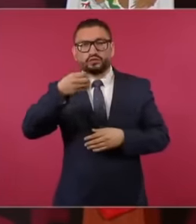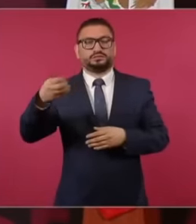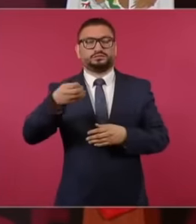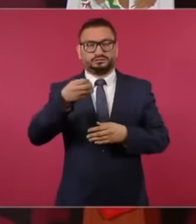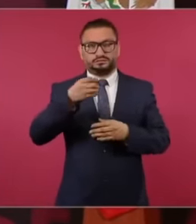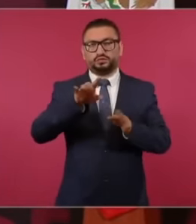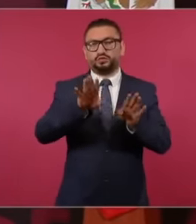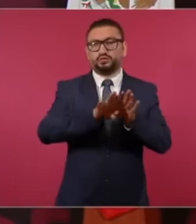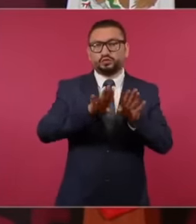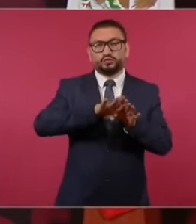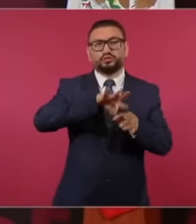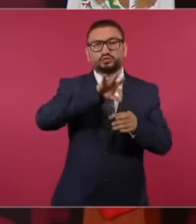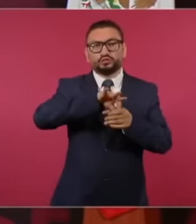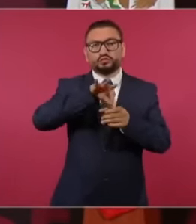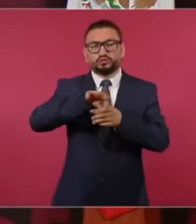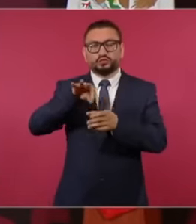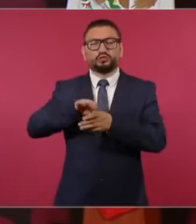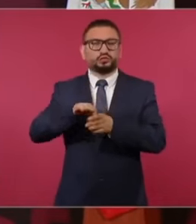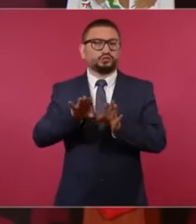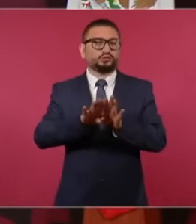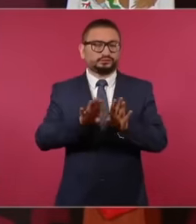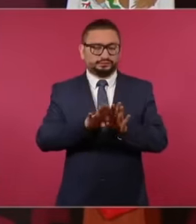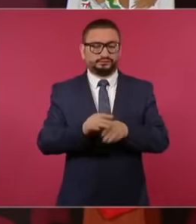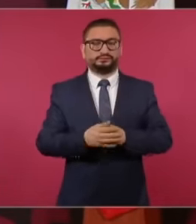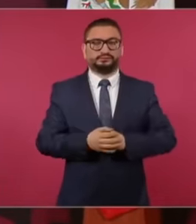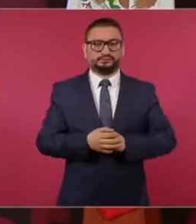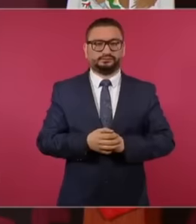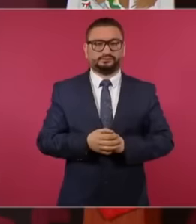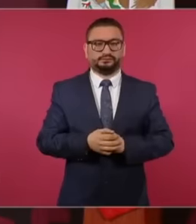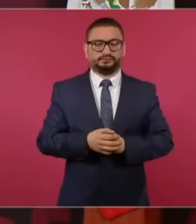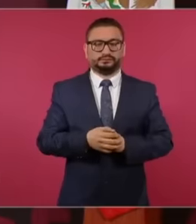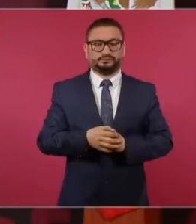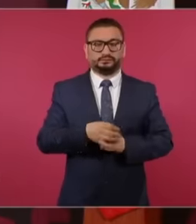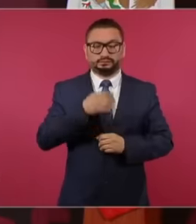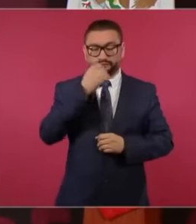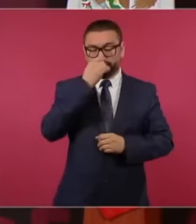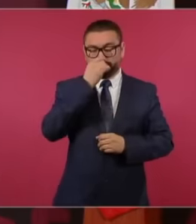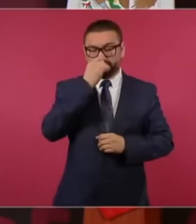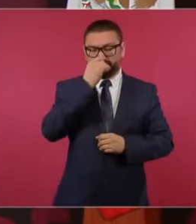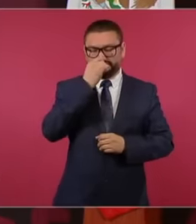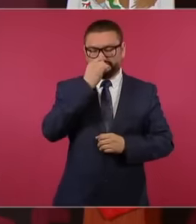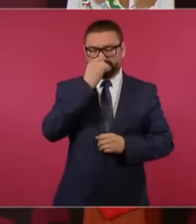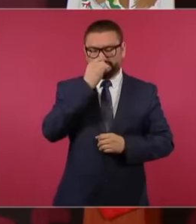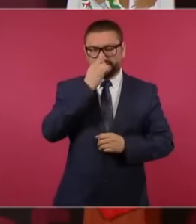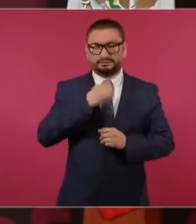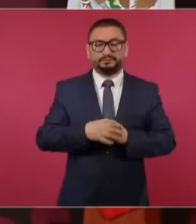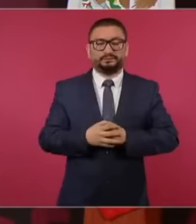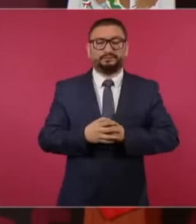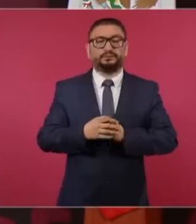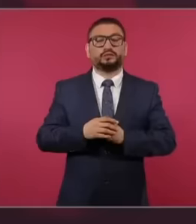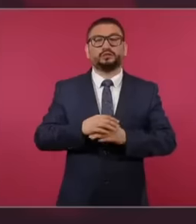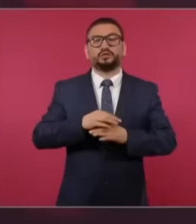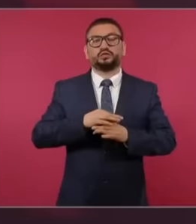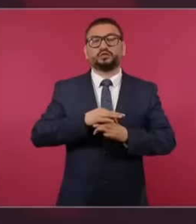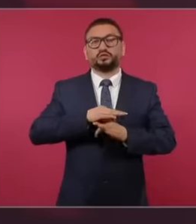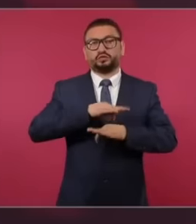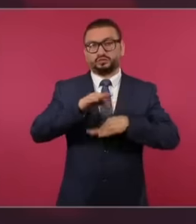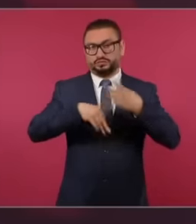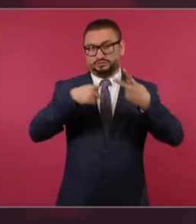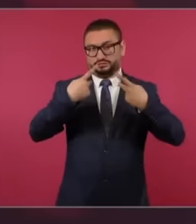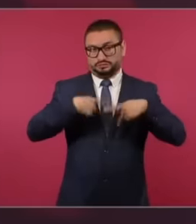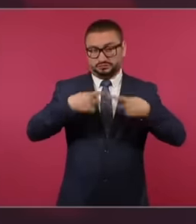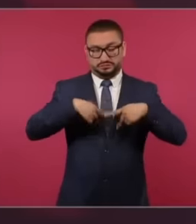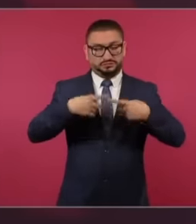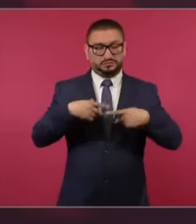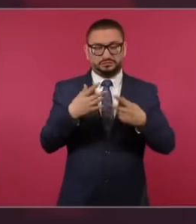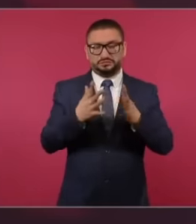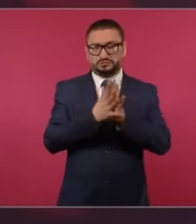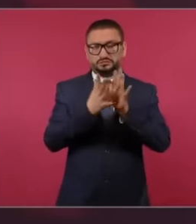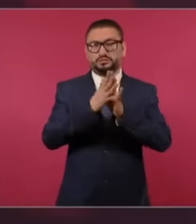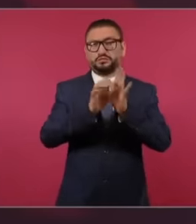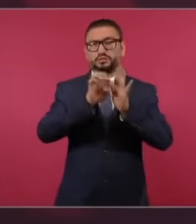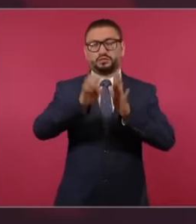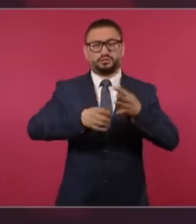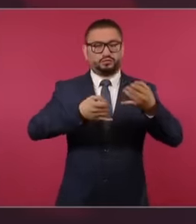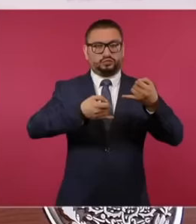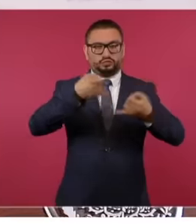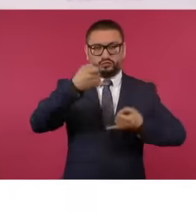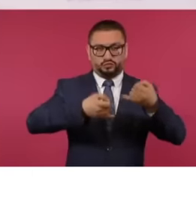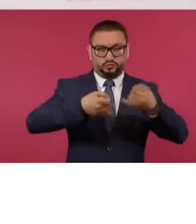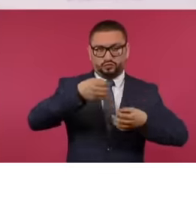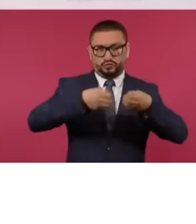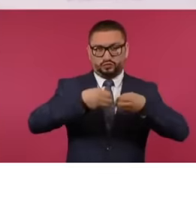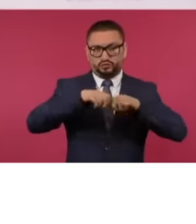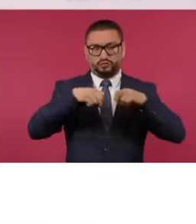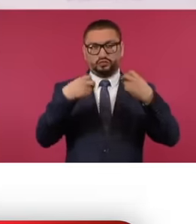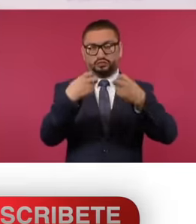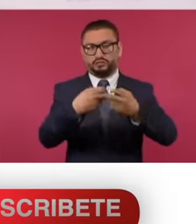that the judges, magistrates, current ministers and